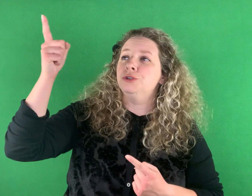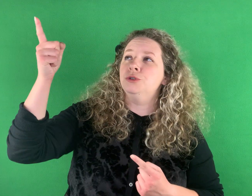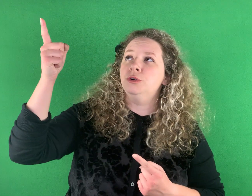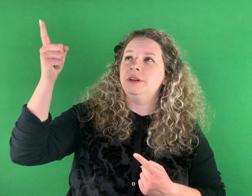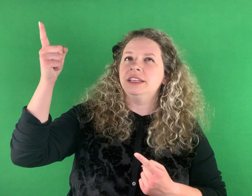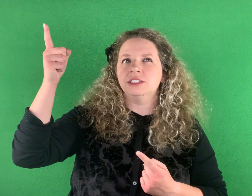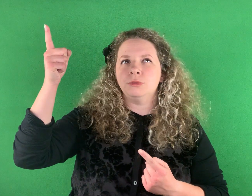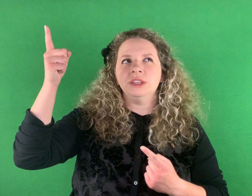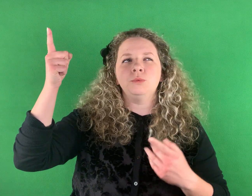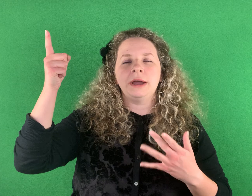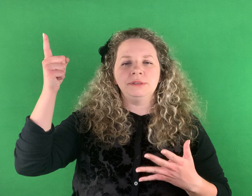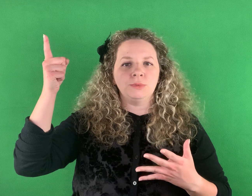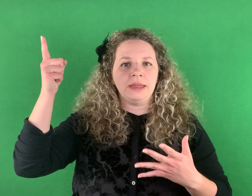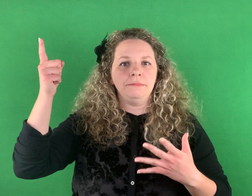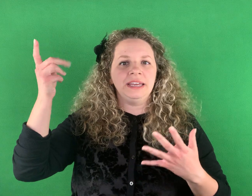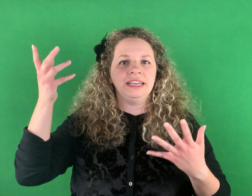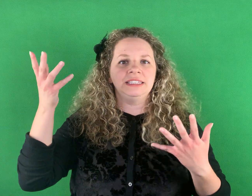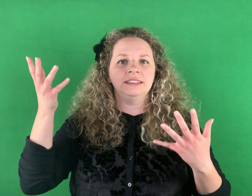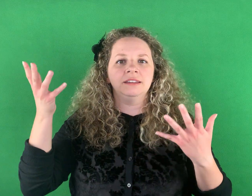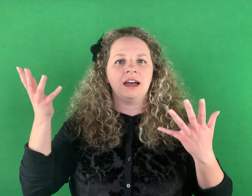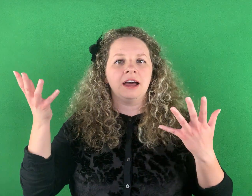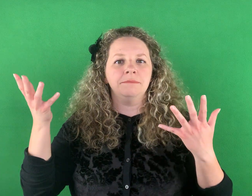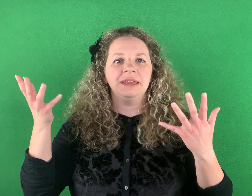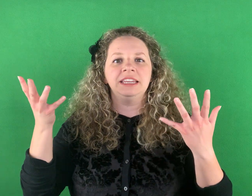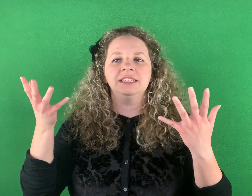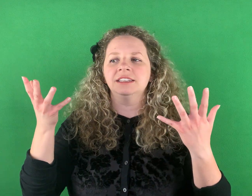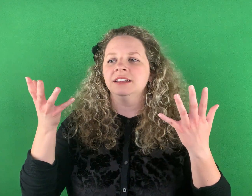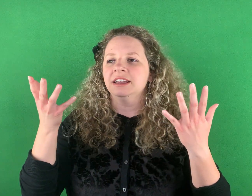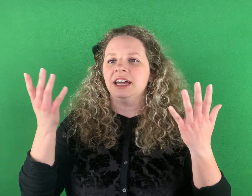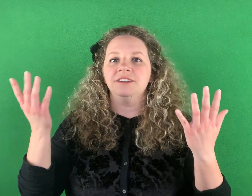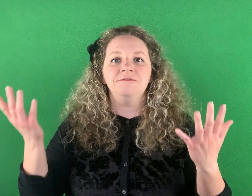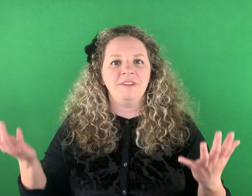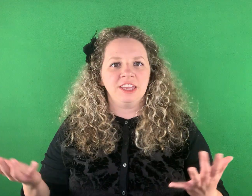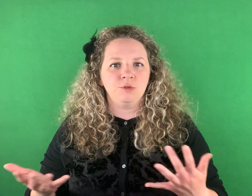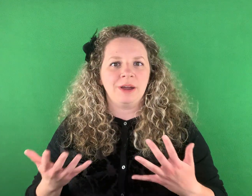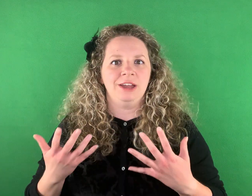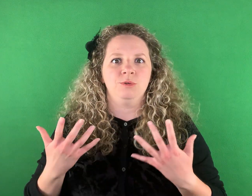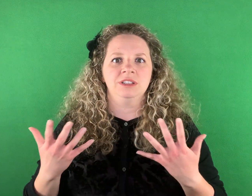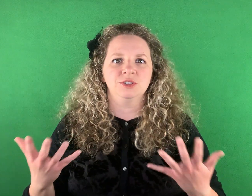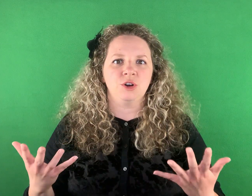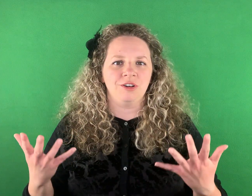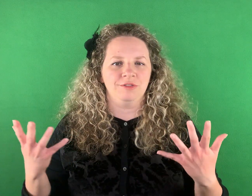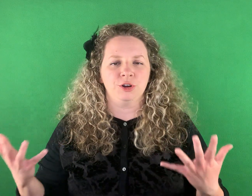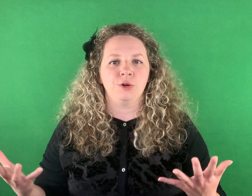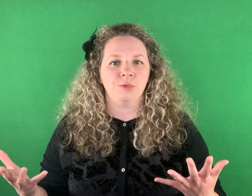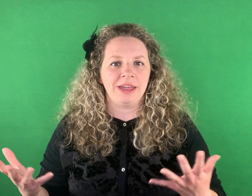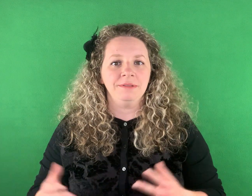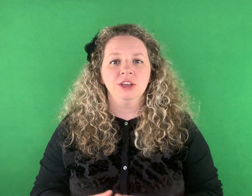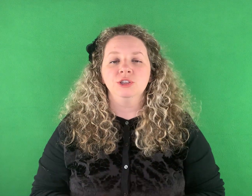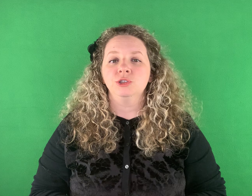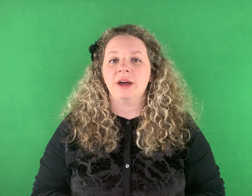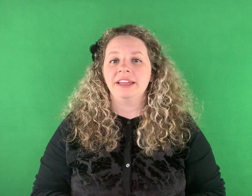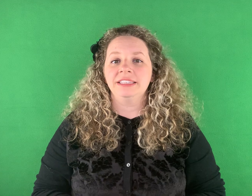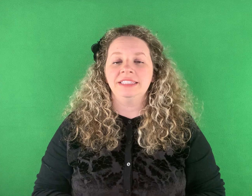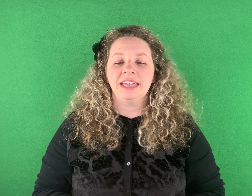It’s not really “wiped away,” but it made it kind of fade away, or dissolve, or go away. So I could say—